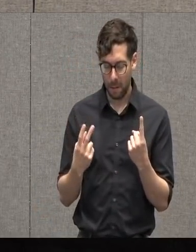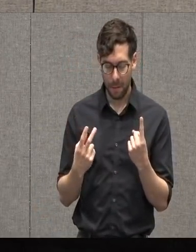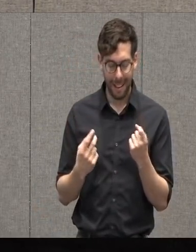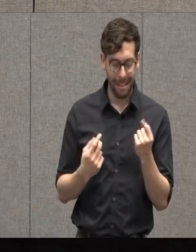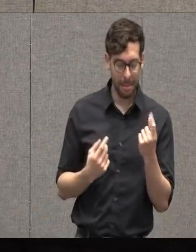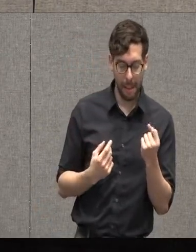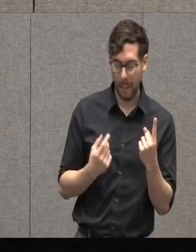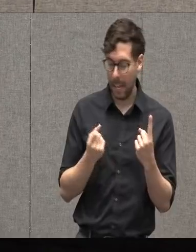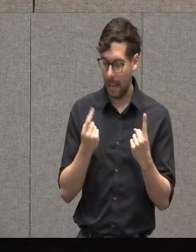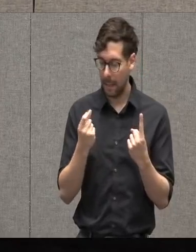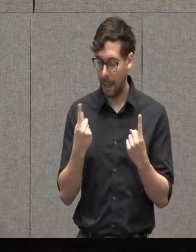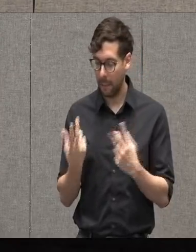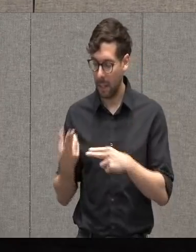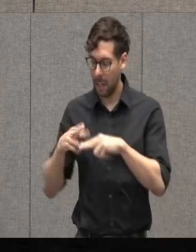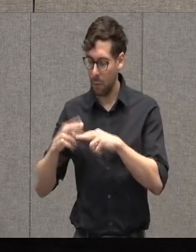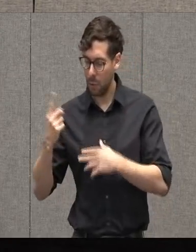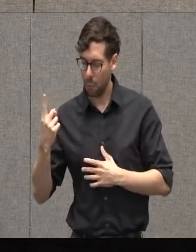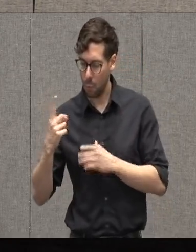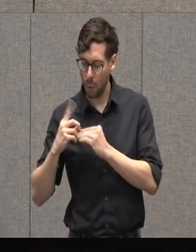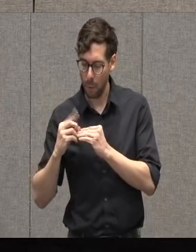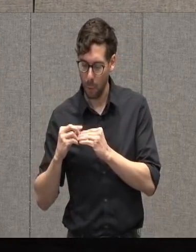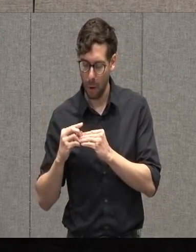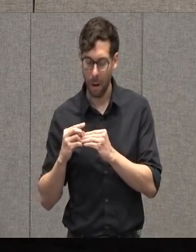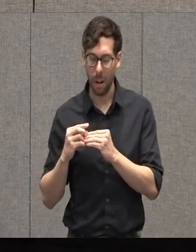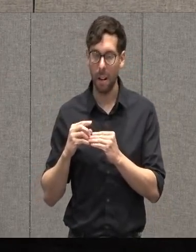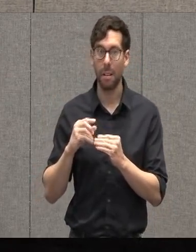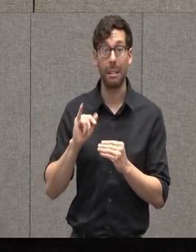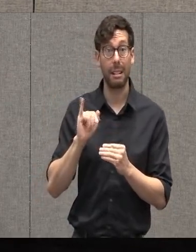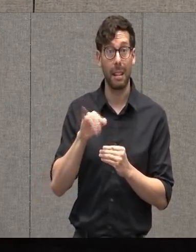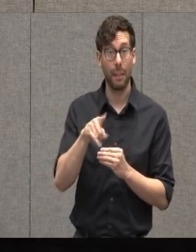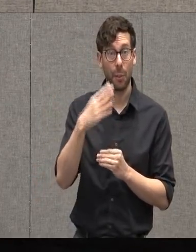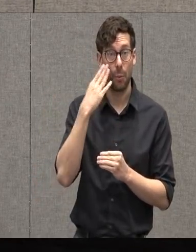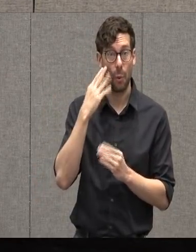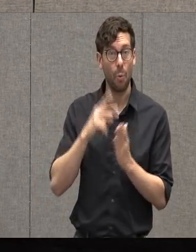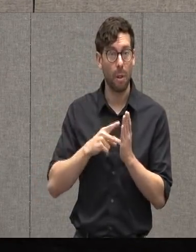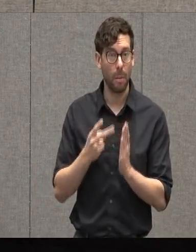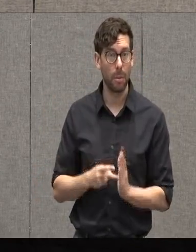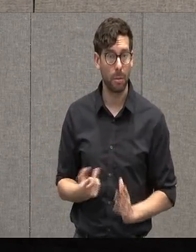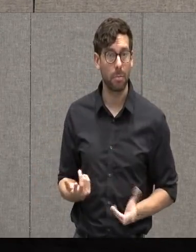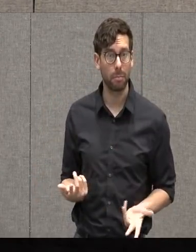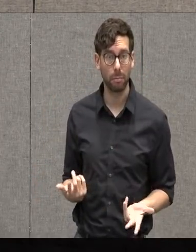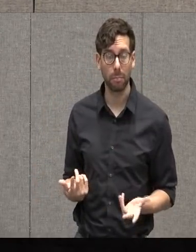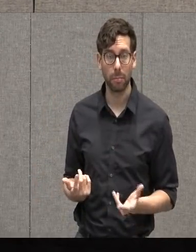Right. You know your doubles. Well how are you gonna add those two? So I'm gonna look at the numbers that I kinda already know,